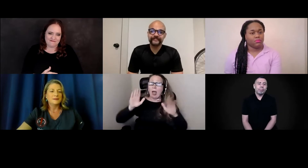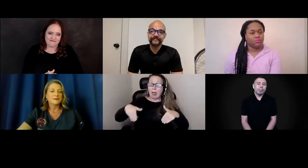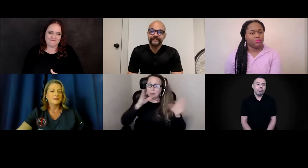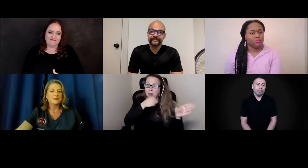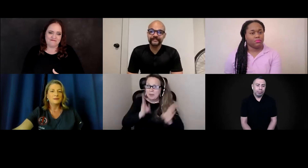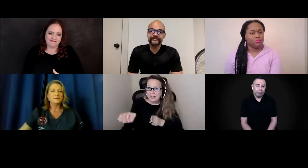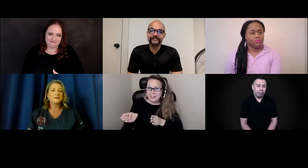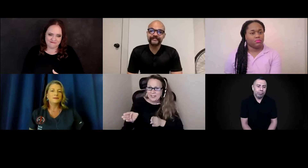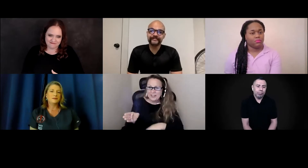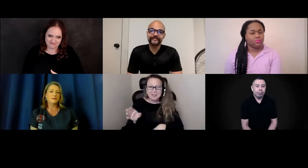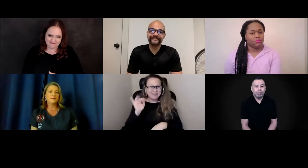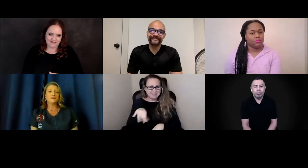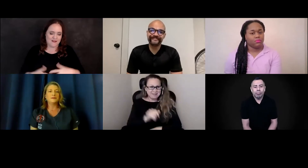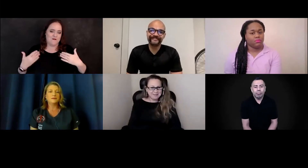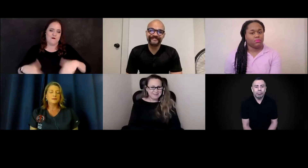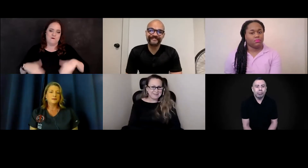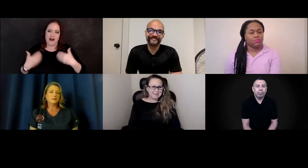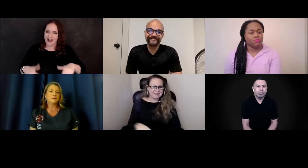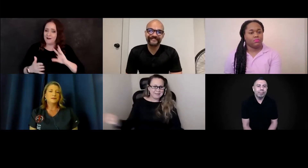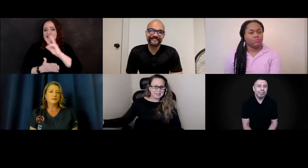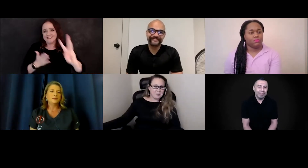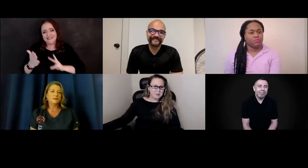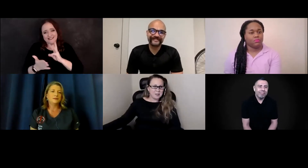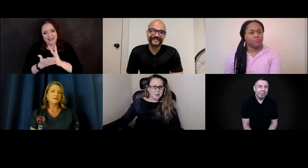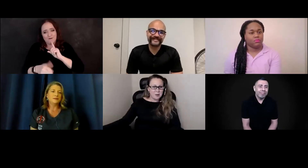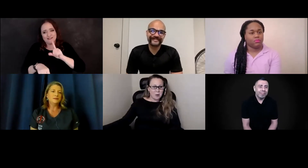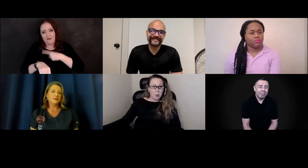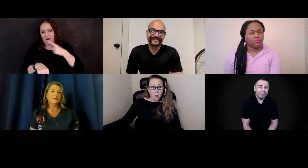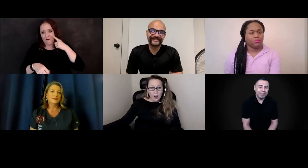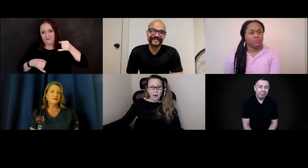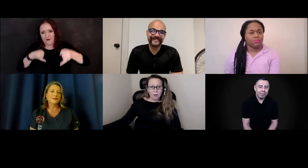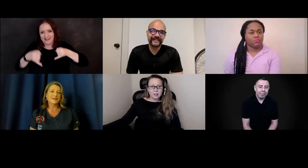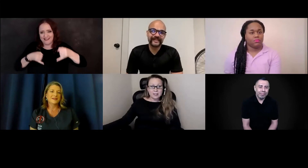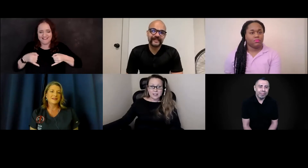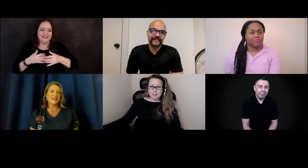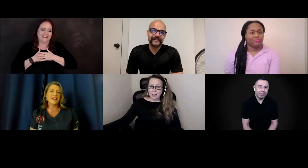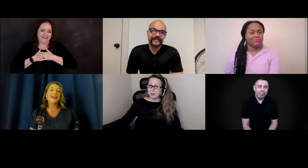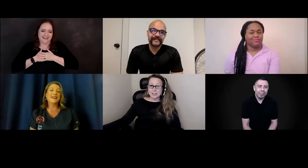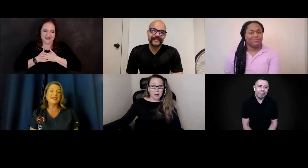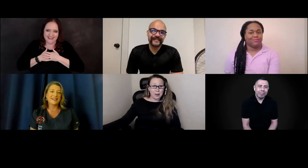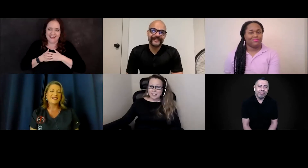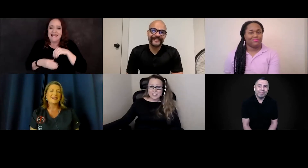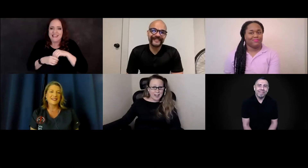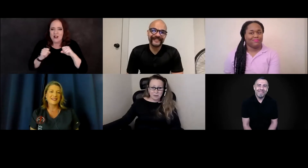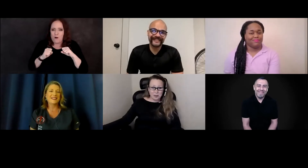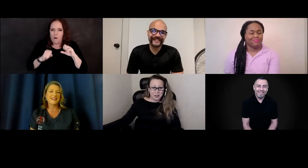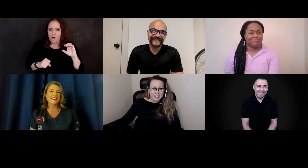Sarah Brown: Wow, six hours is a long time for heels.